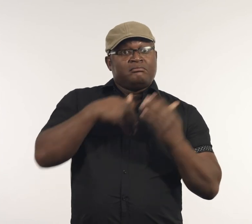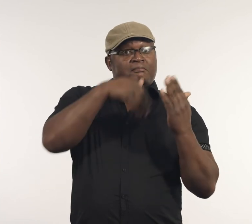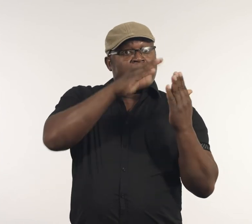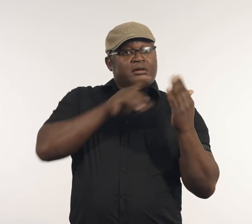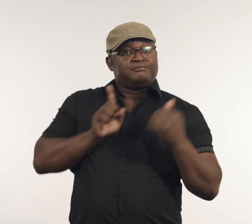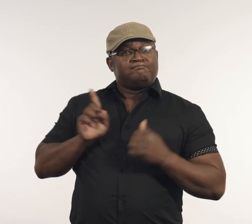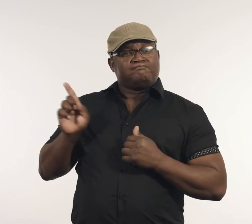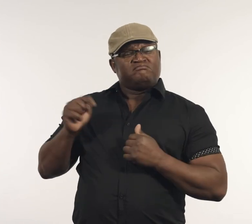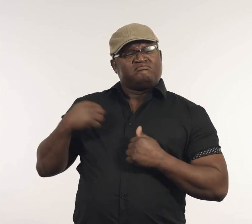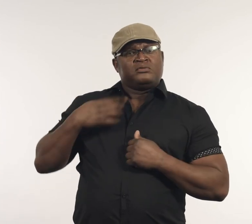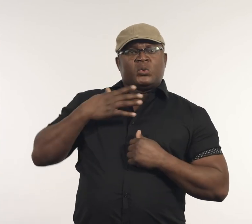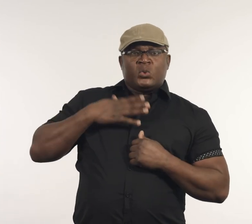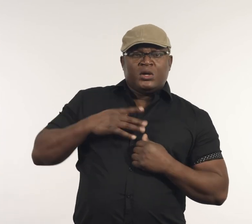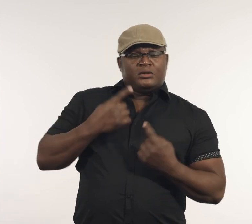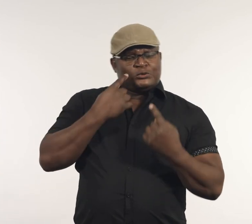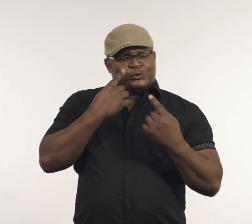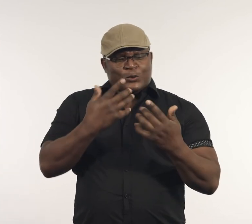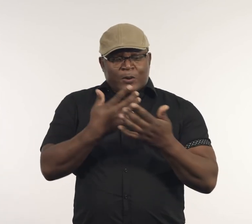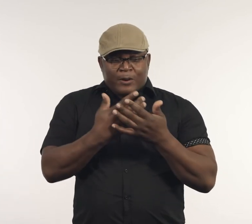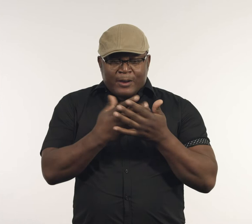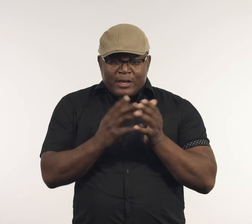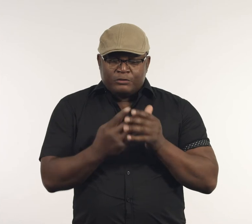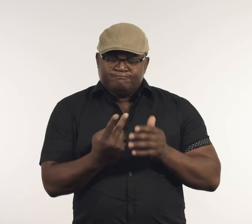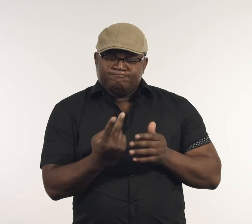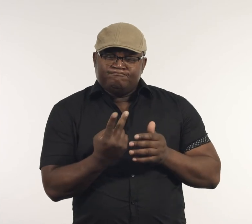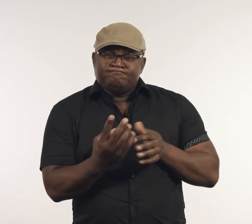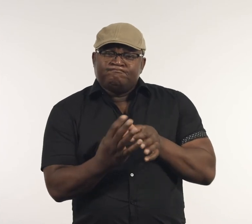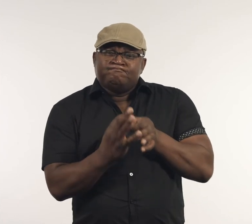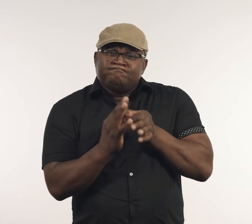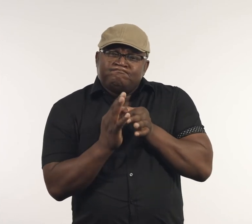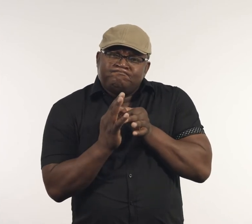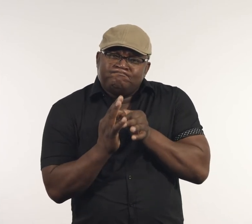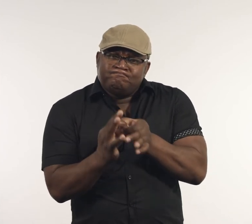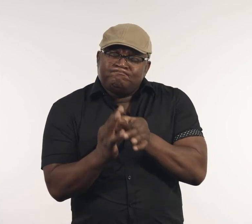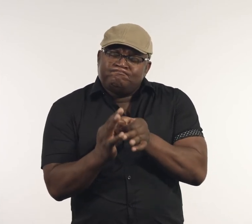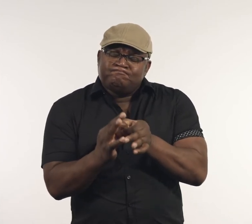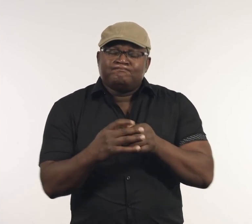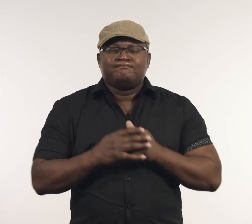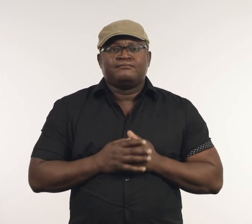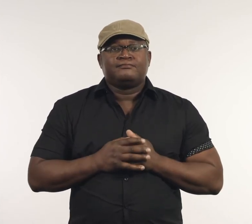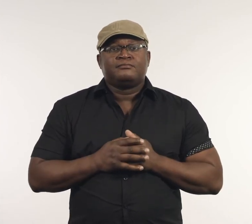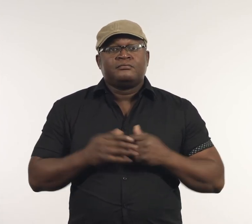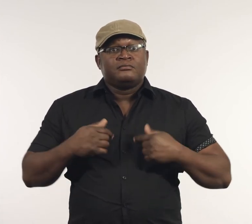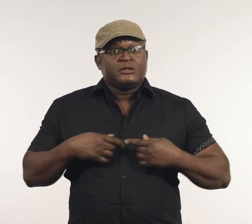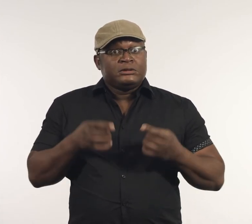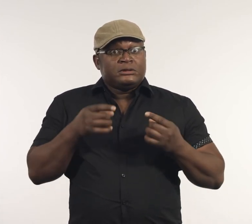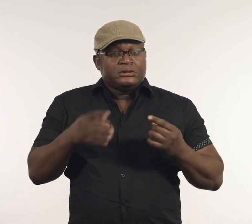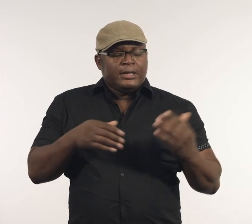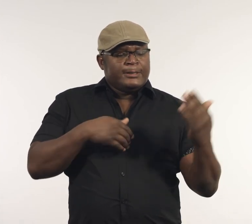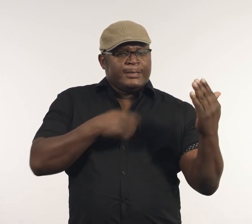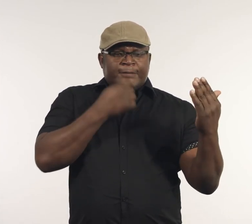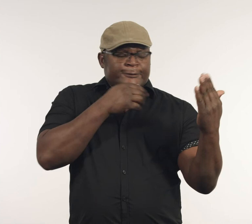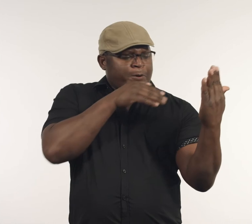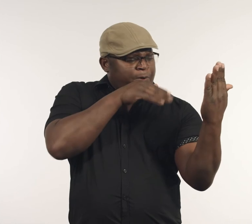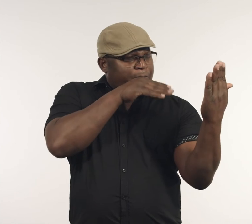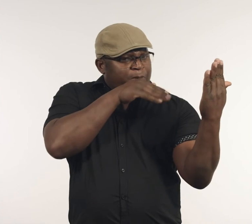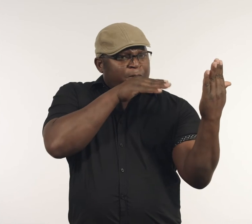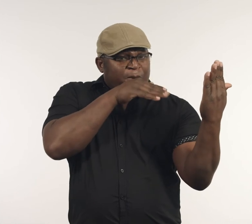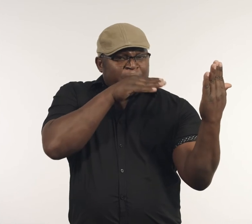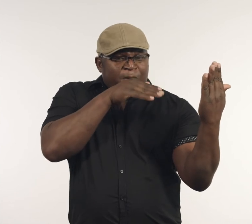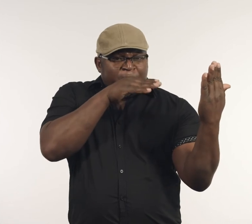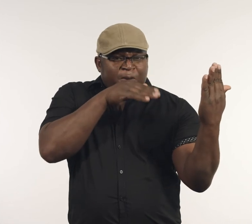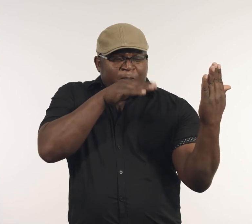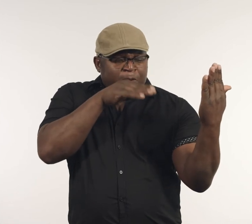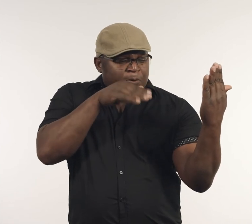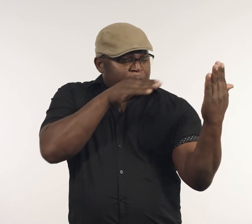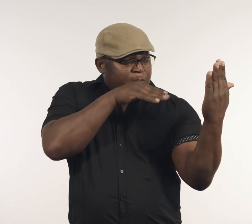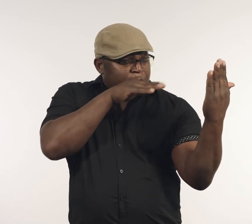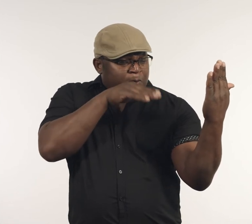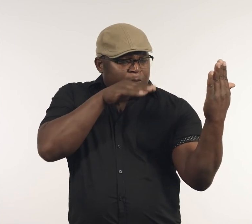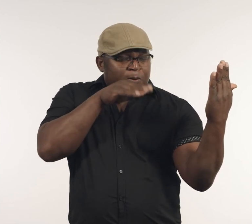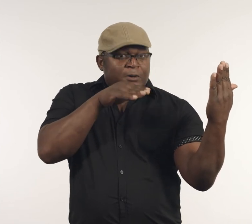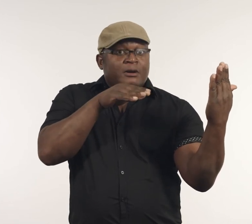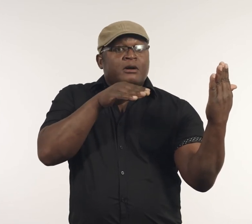‘In this portrait I have tried to capture a bit of the intimacy of our relationship by working on a small scale,